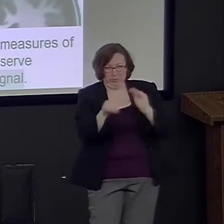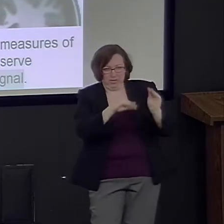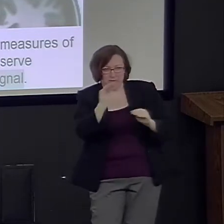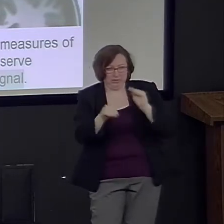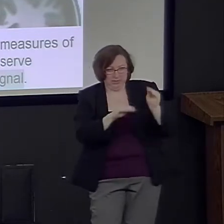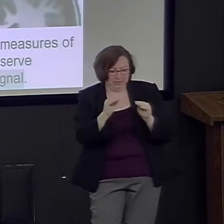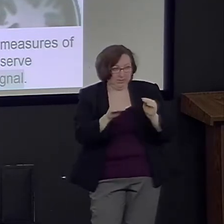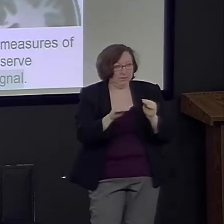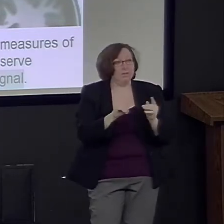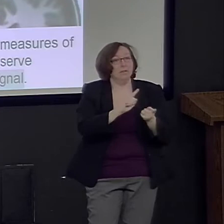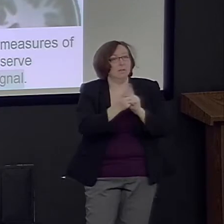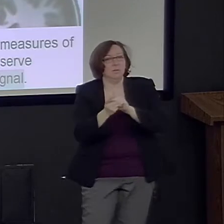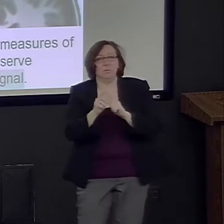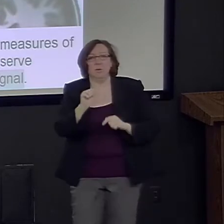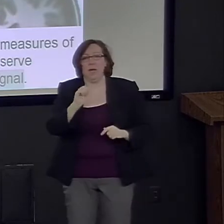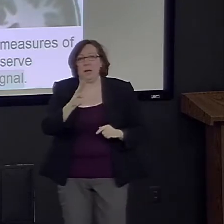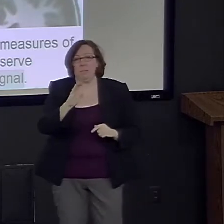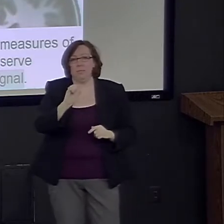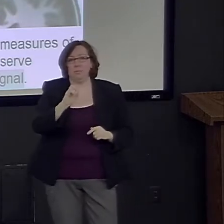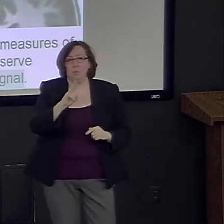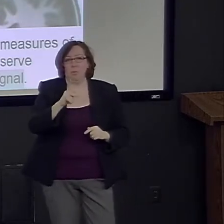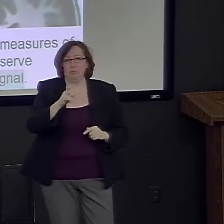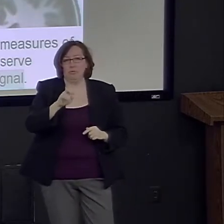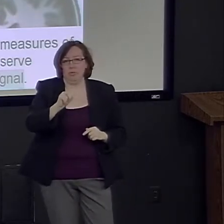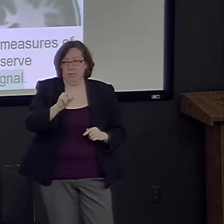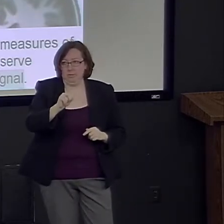absorption to concentration, and determine